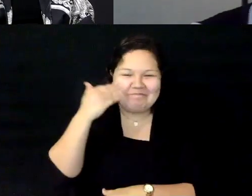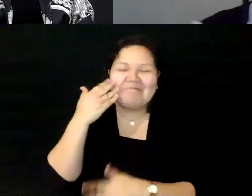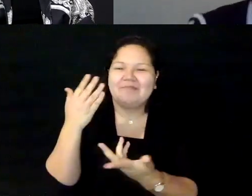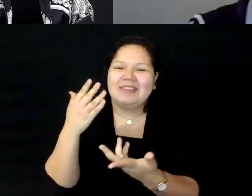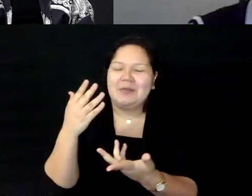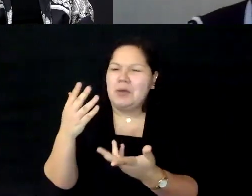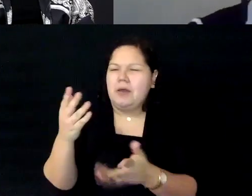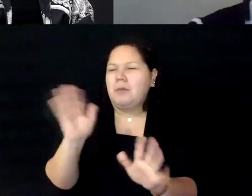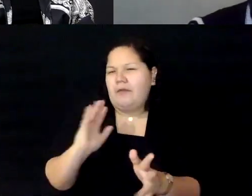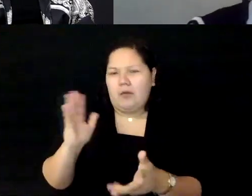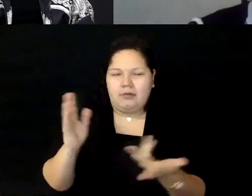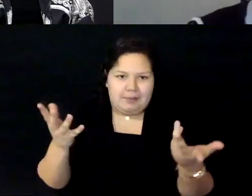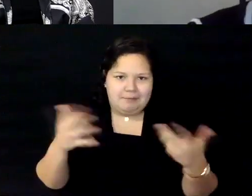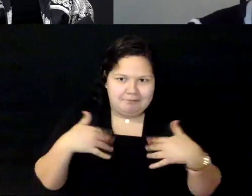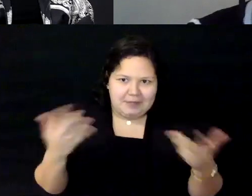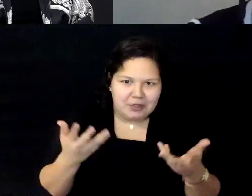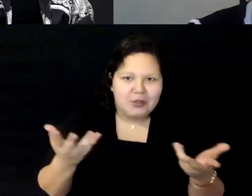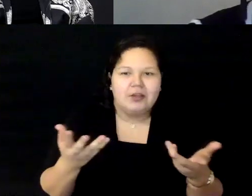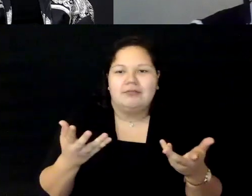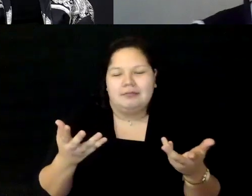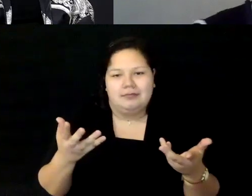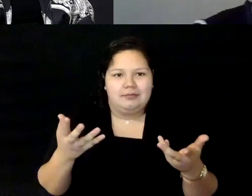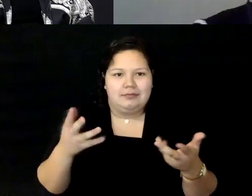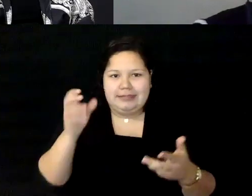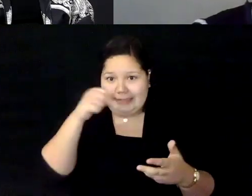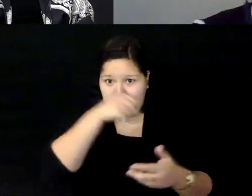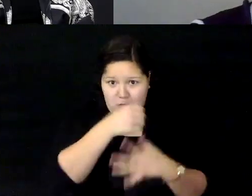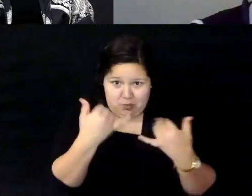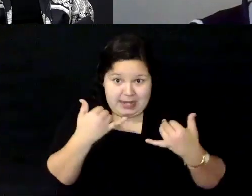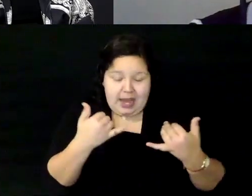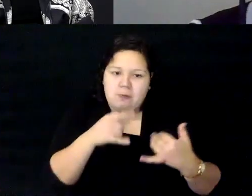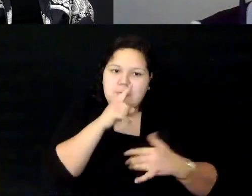well, you know, since I'm here in Taiwan right now, like, it's a really great opportunity to